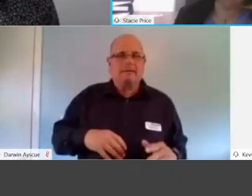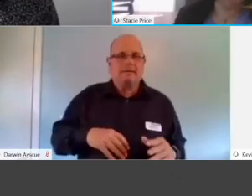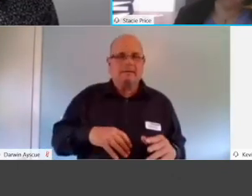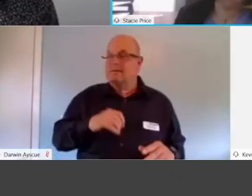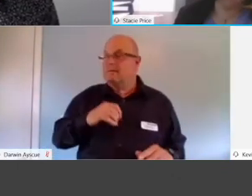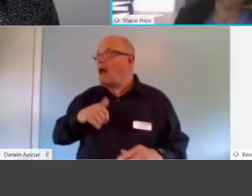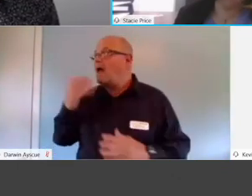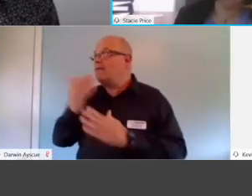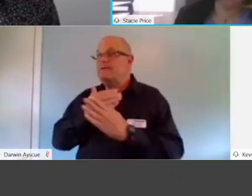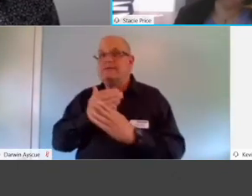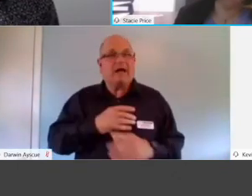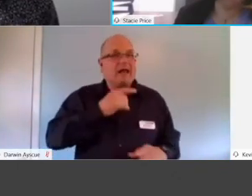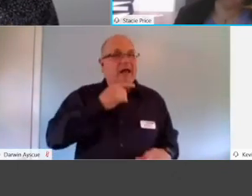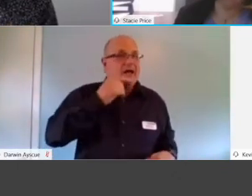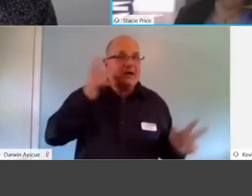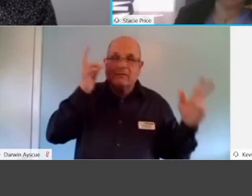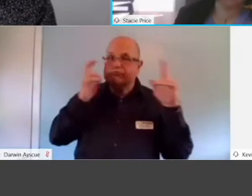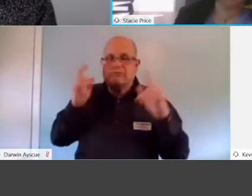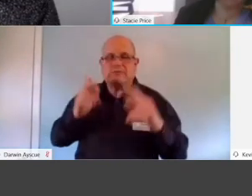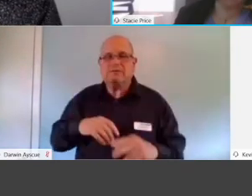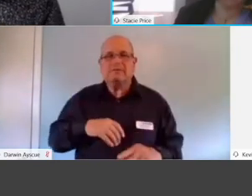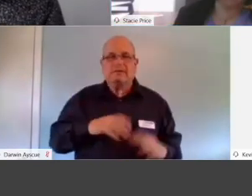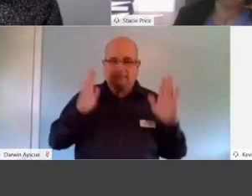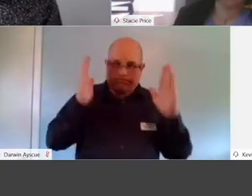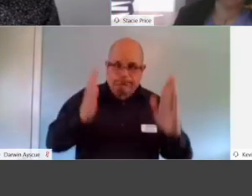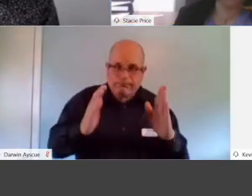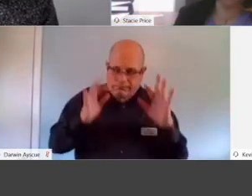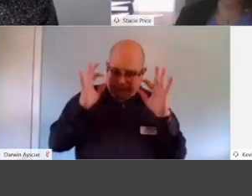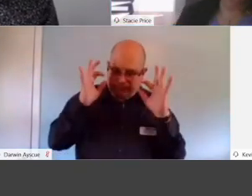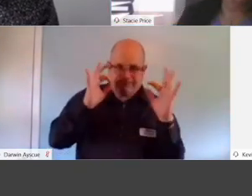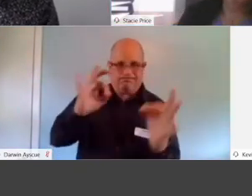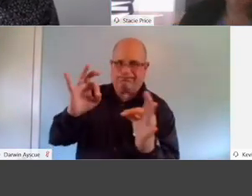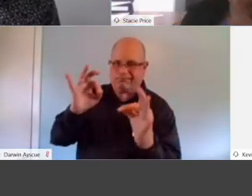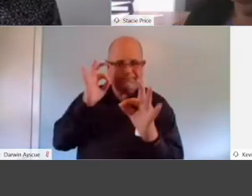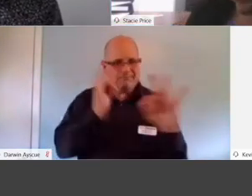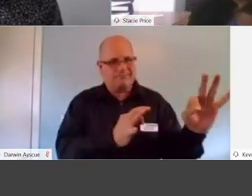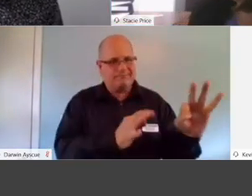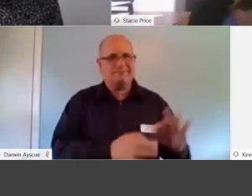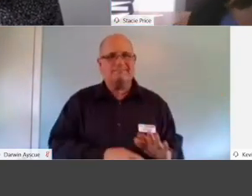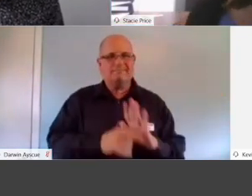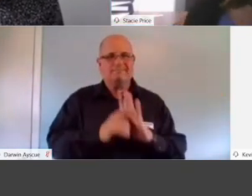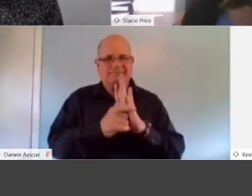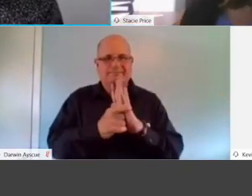a hearing person would have. You would never thought a deaf lifeguard would